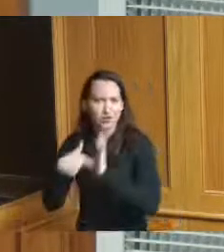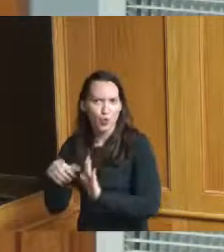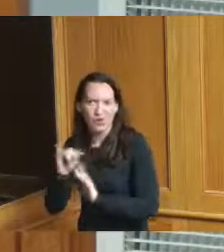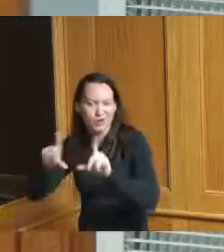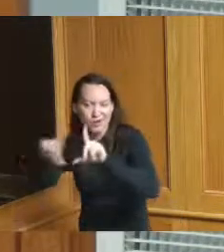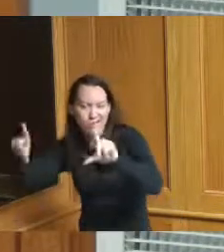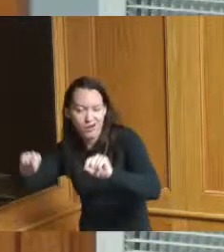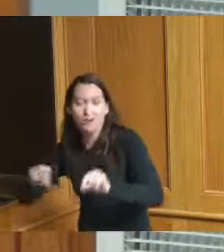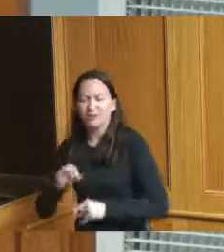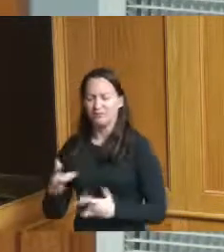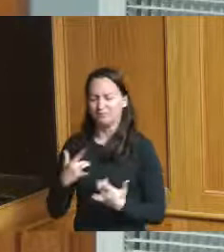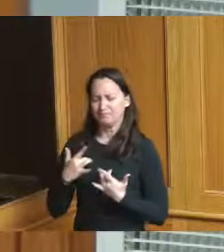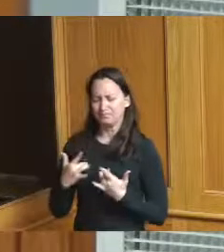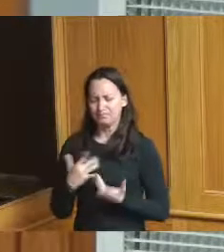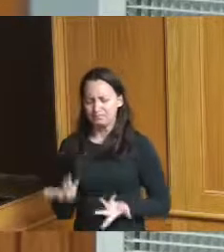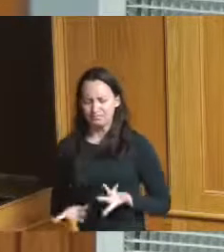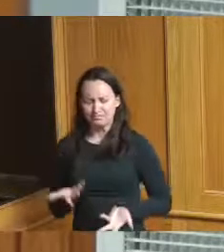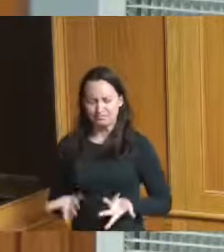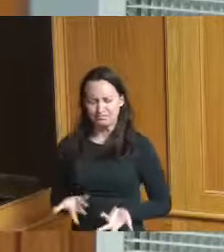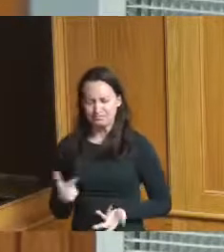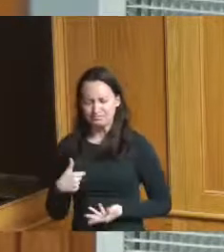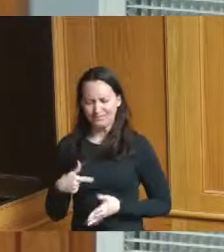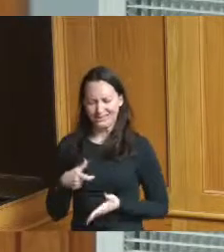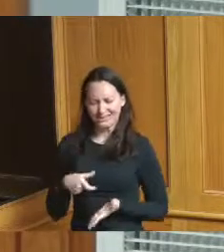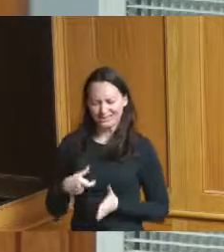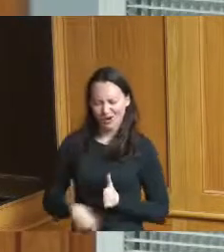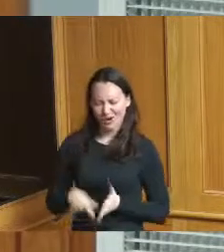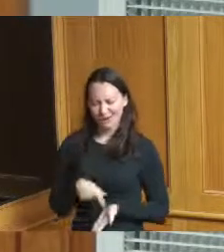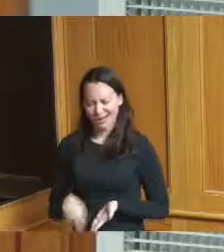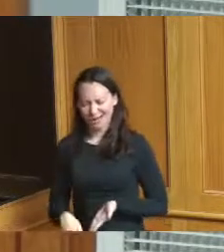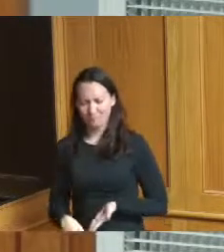so if you're concerned I would recommend you you just don't provide insurance and they'll